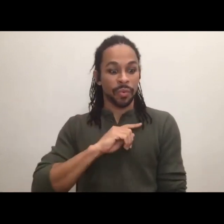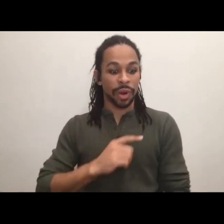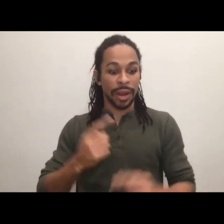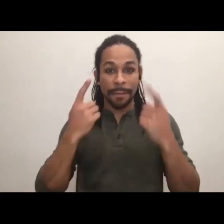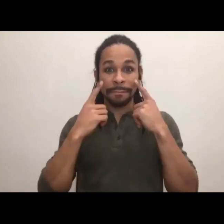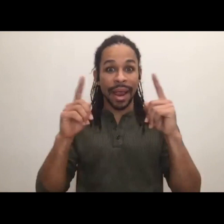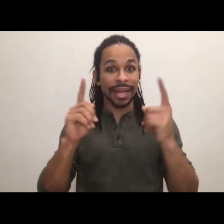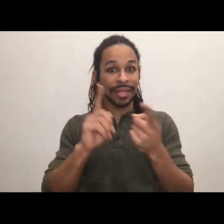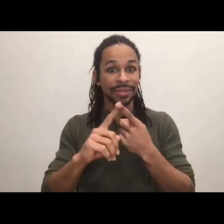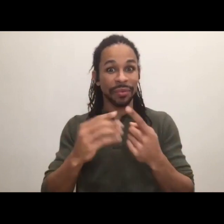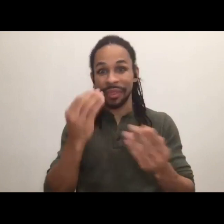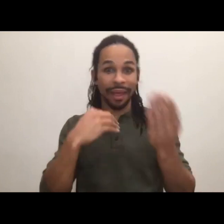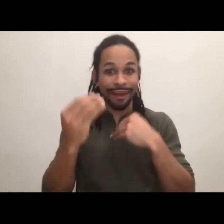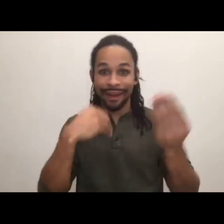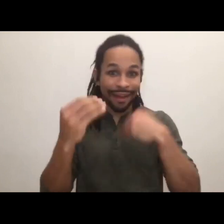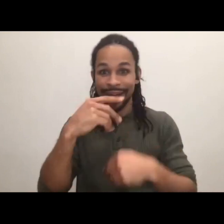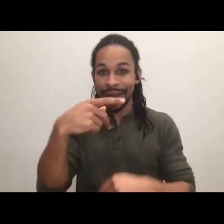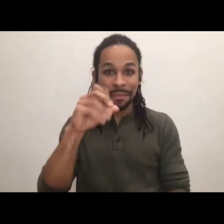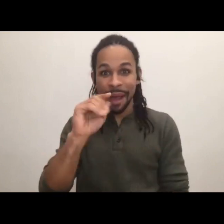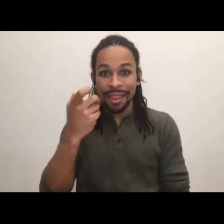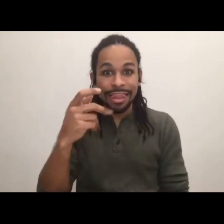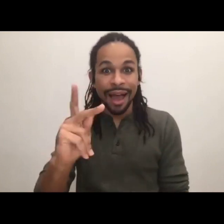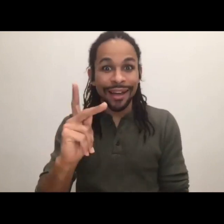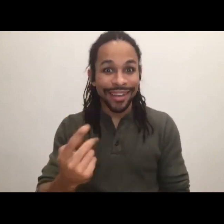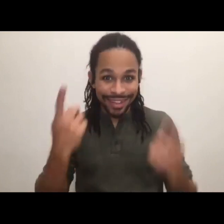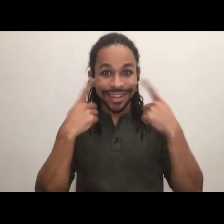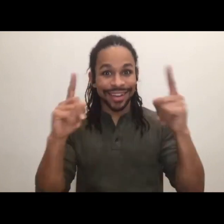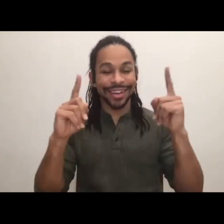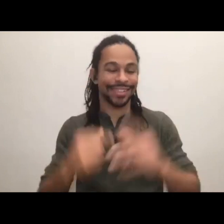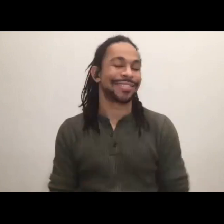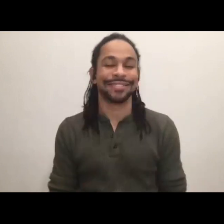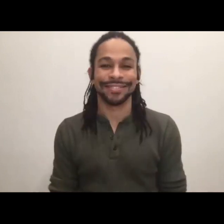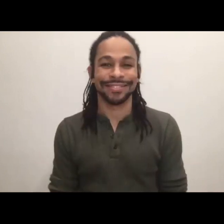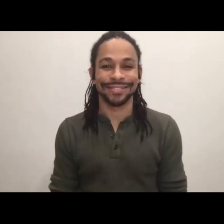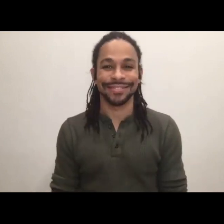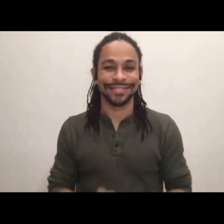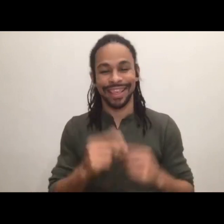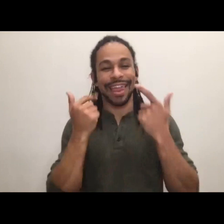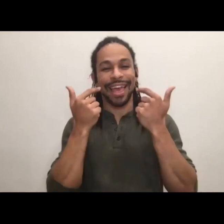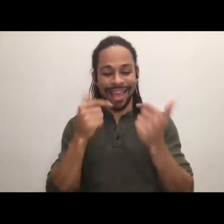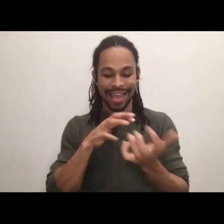I love that. Laurel or Taichi do you have anything you want to share or should I?